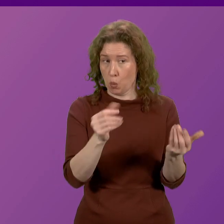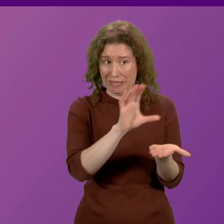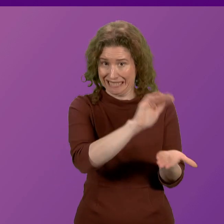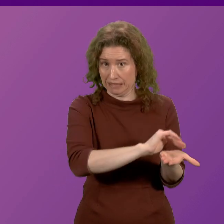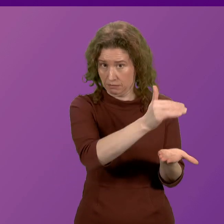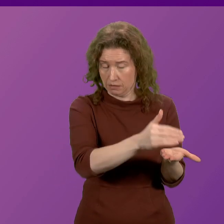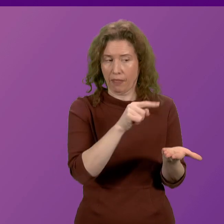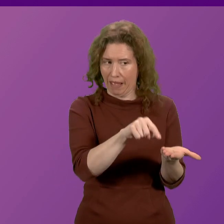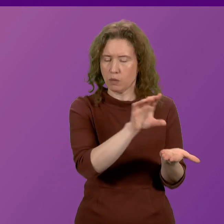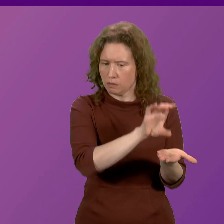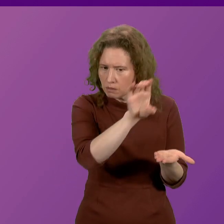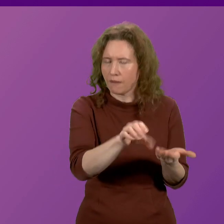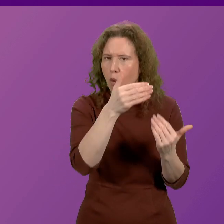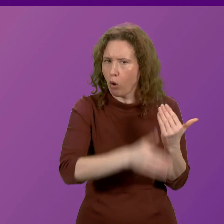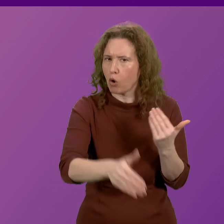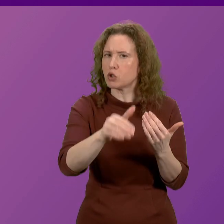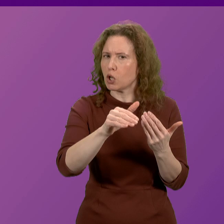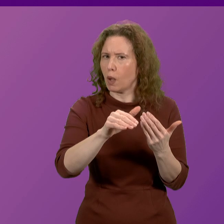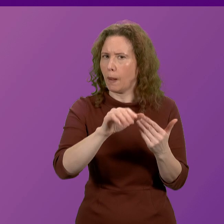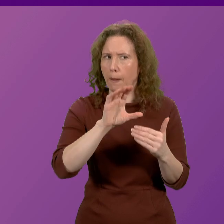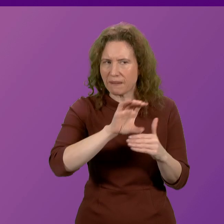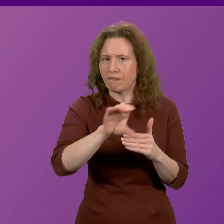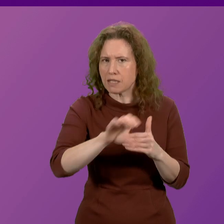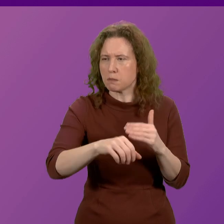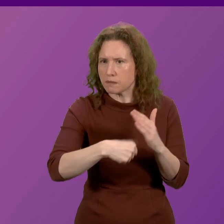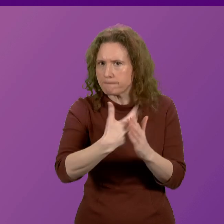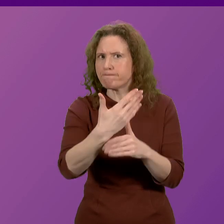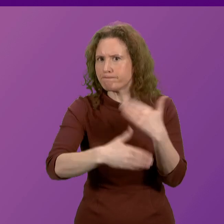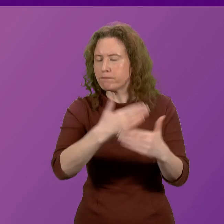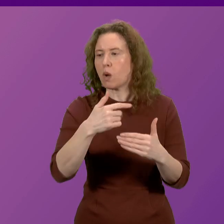is a significant strength in the budget. We have successfully avoided the use of ScotWind